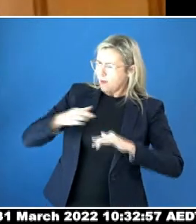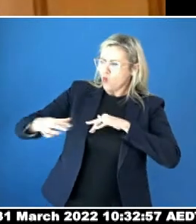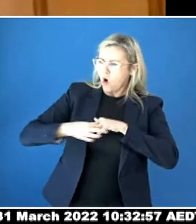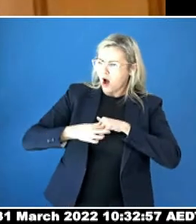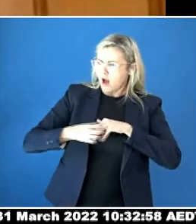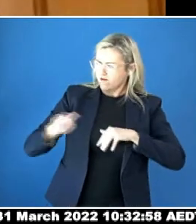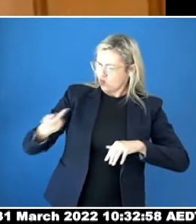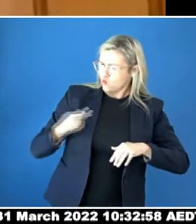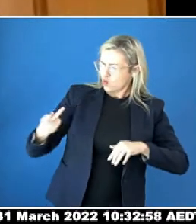Mmm.